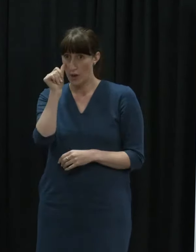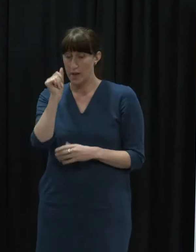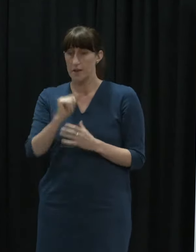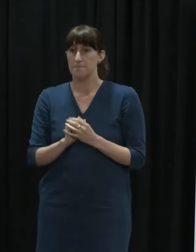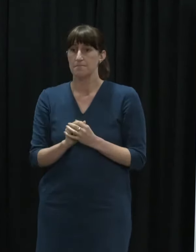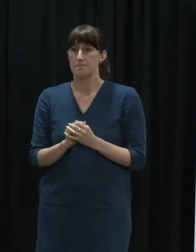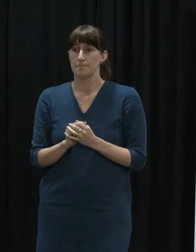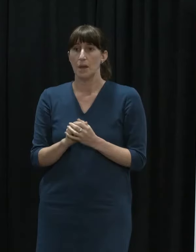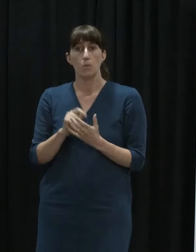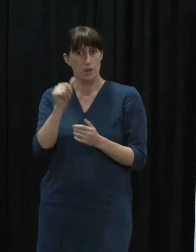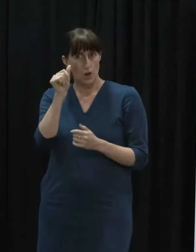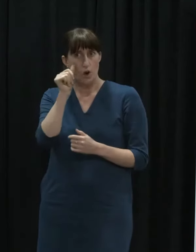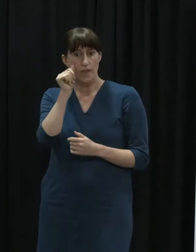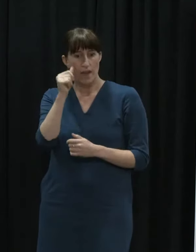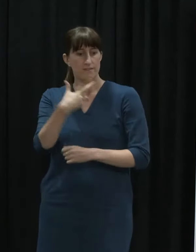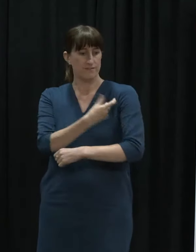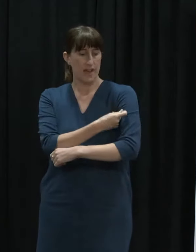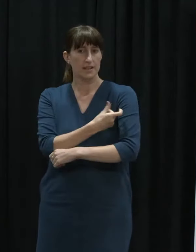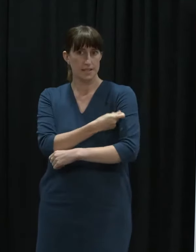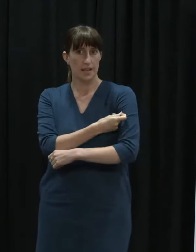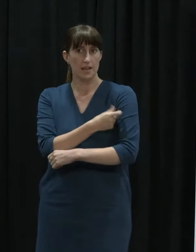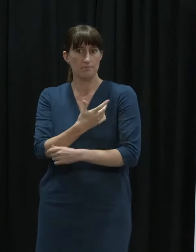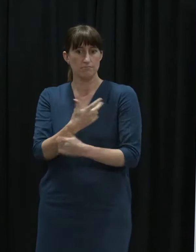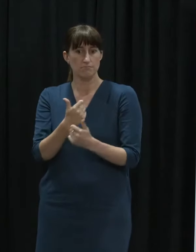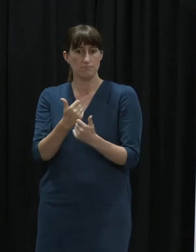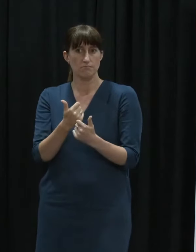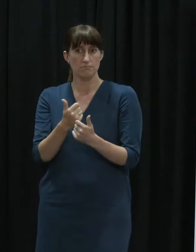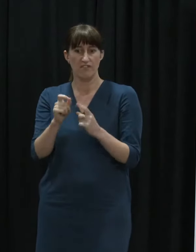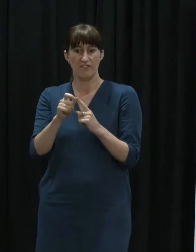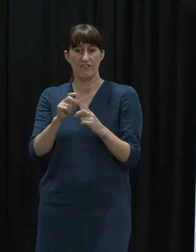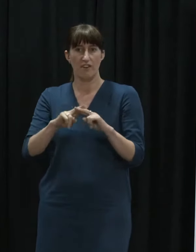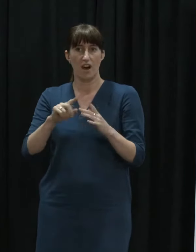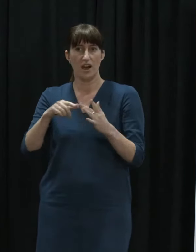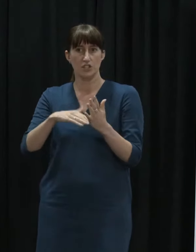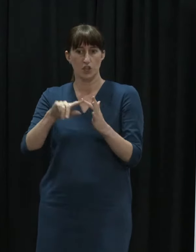vaccine and from that, you have